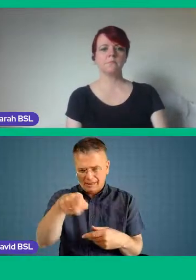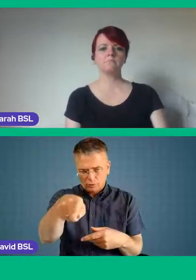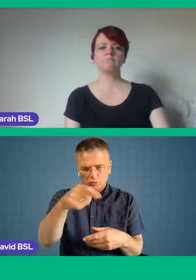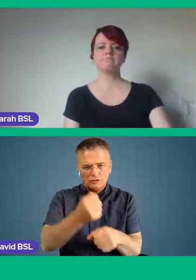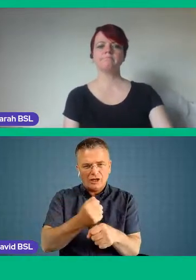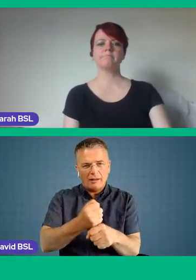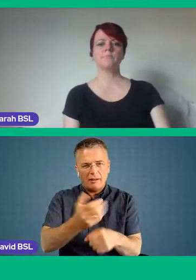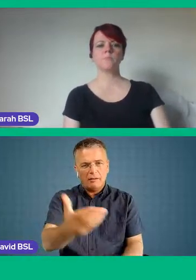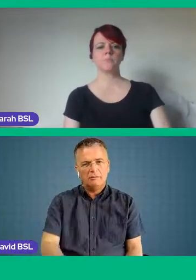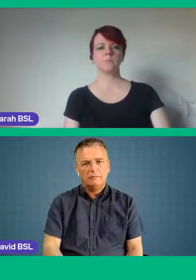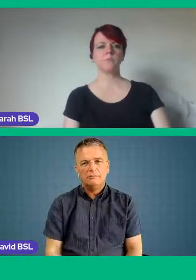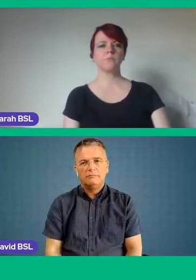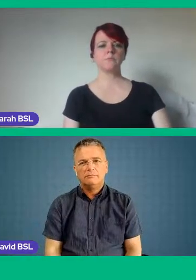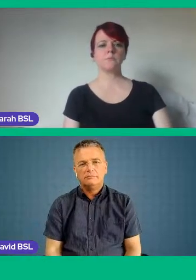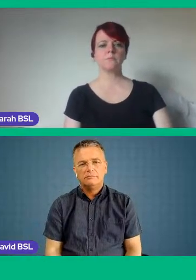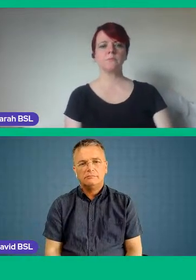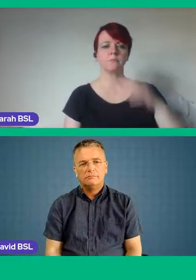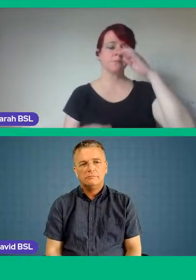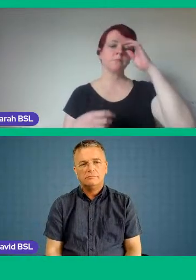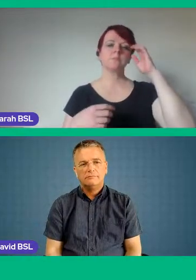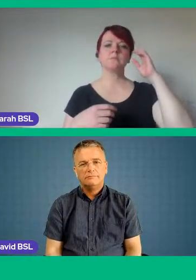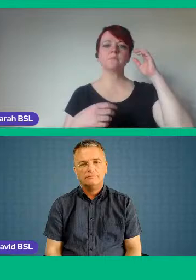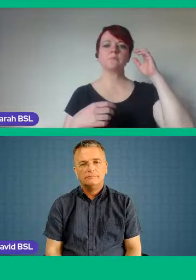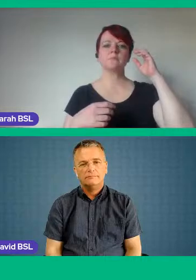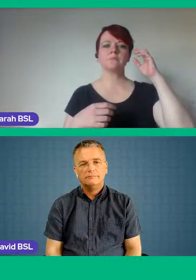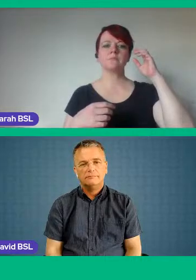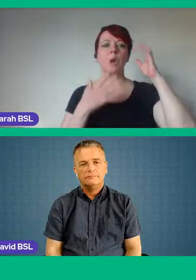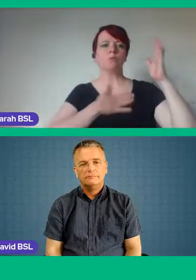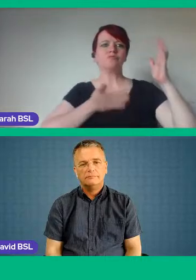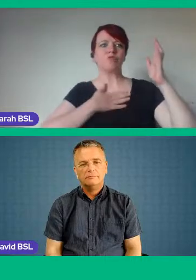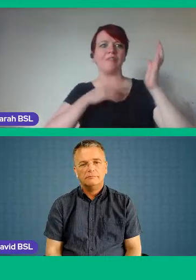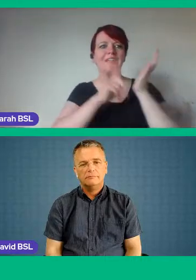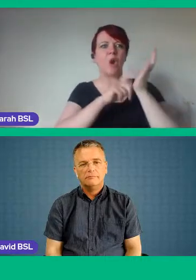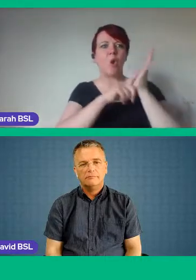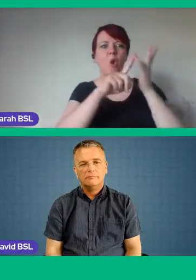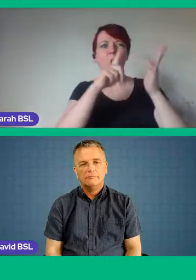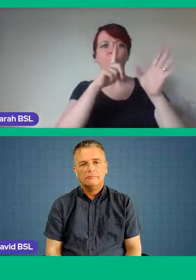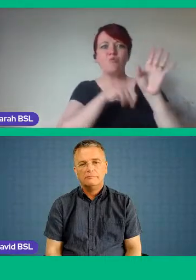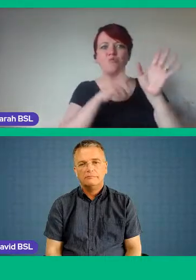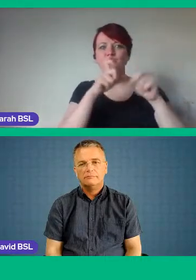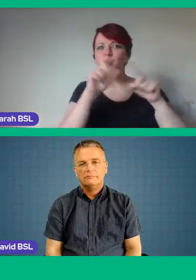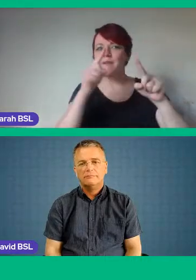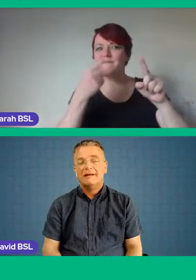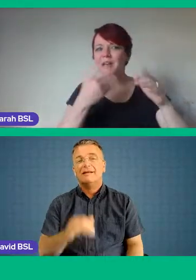I was just going to pass to Lloyd, sorry he was just about to jump in